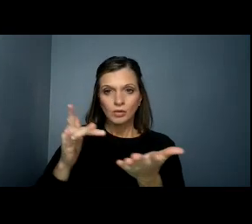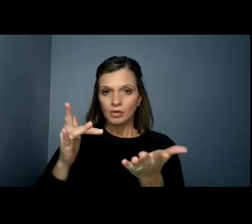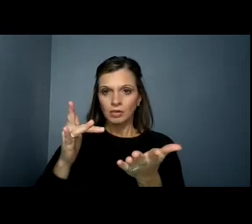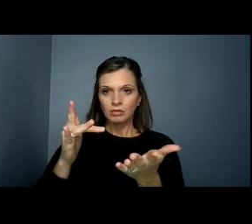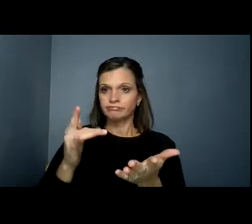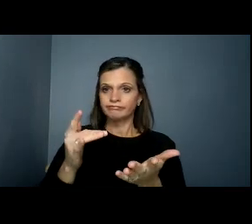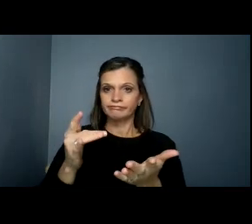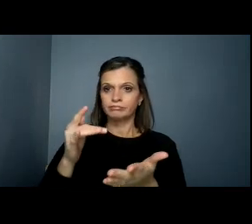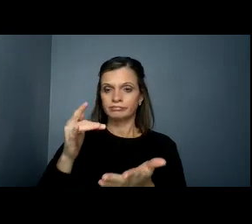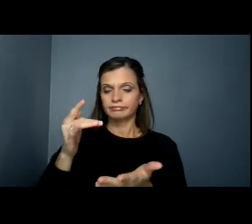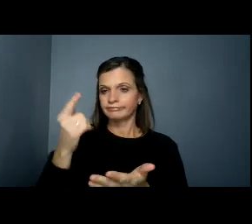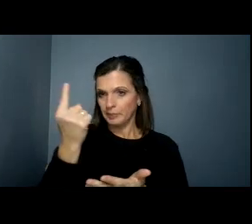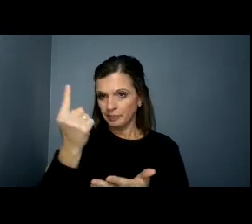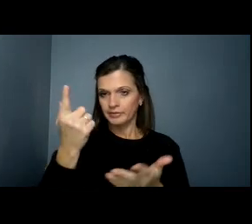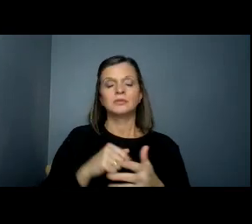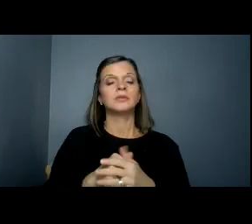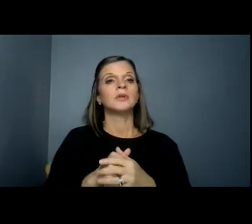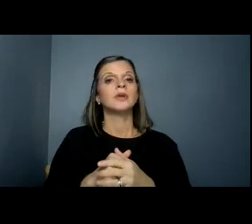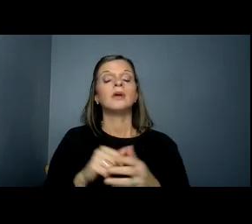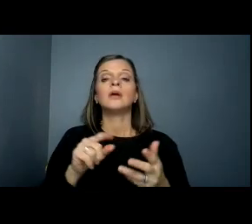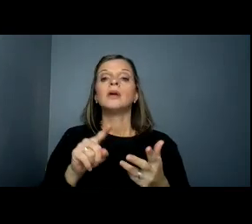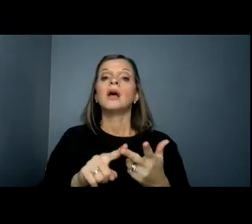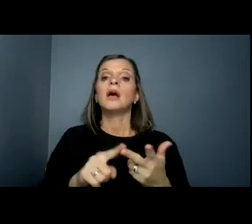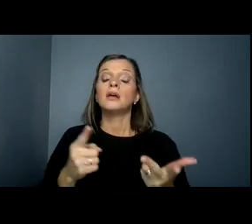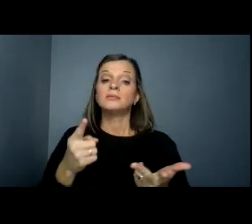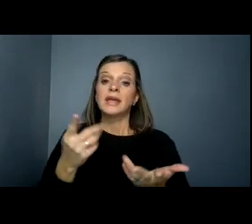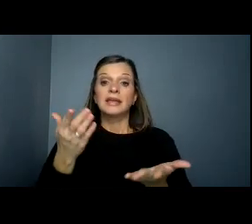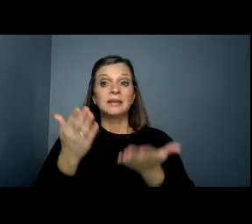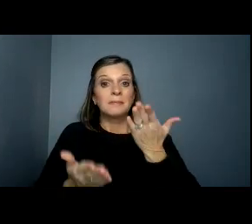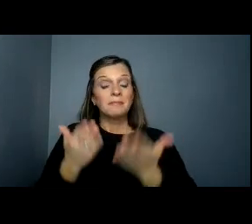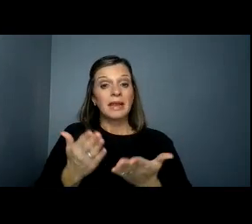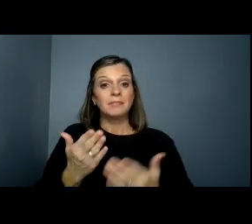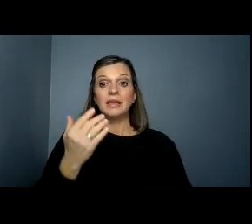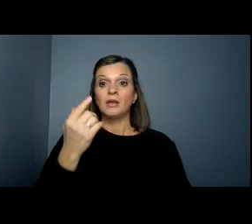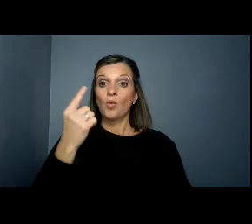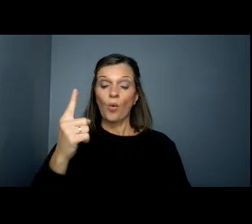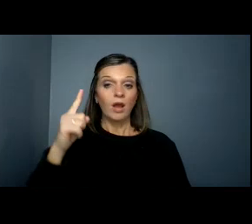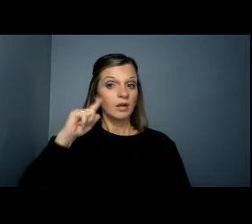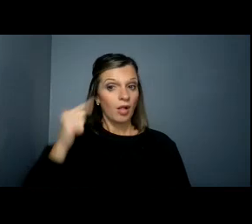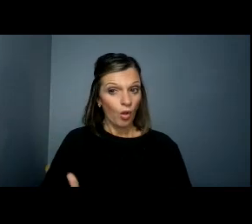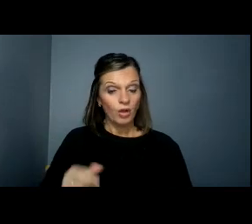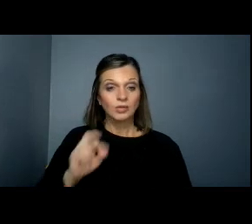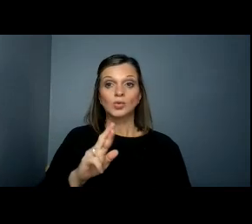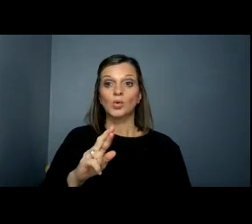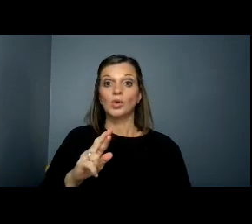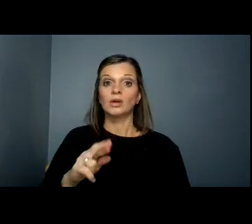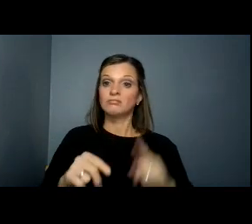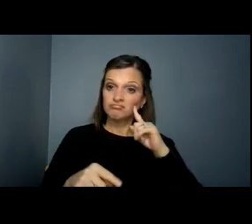Unilateral loss if there's a loss in just one ear, not the other, that's recent onset. That's a big deal. That could be a sign of something else, some